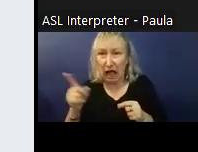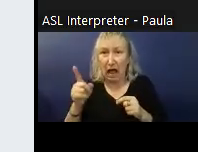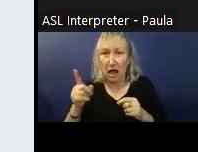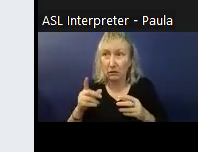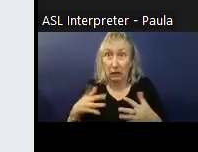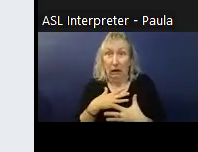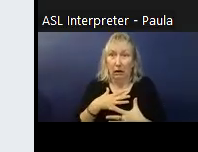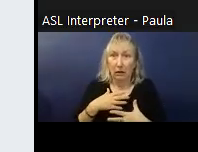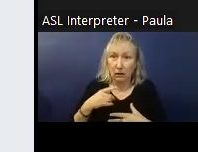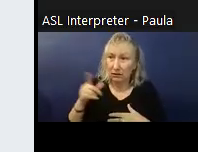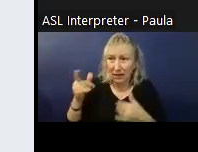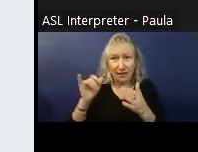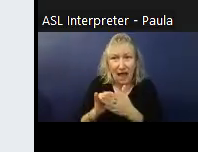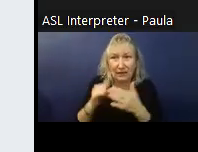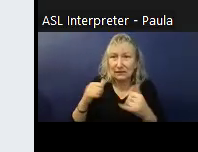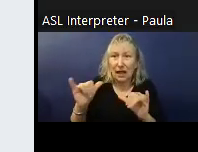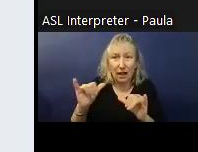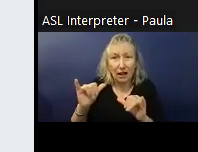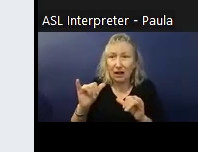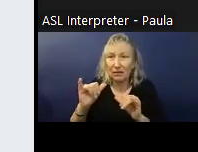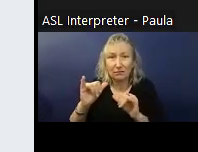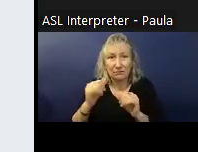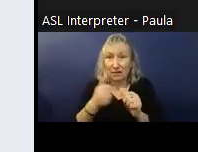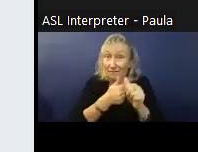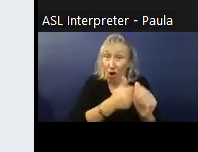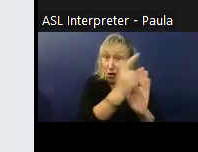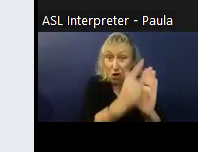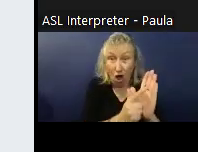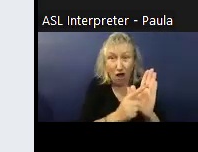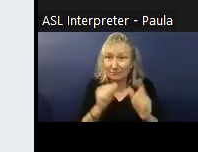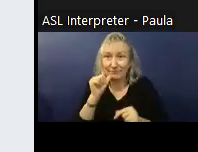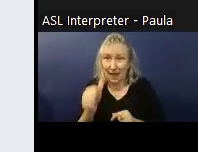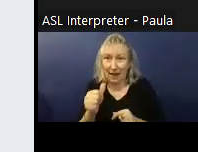statutory abuse. You know, So I just maybe it's more limiting what's